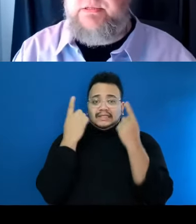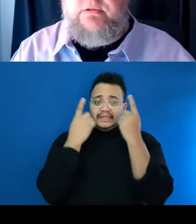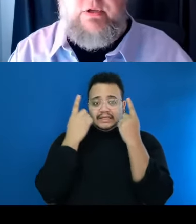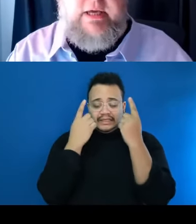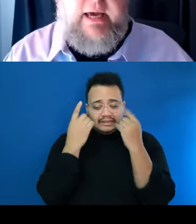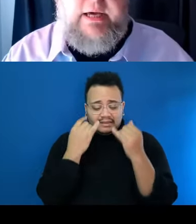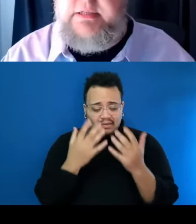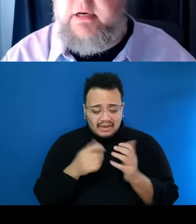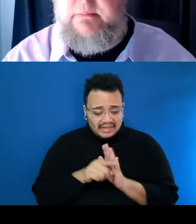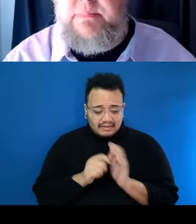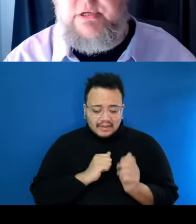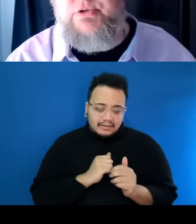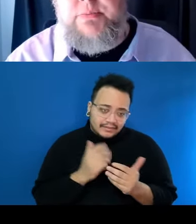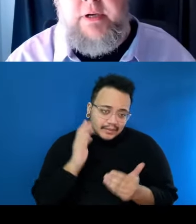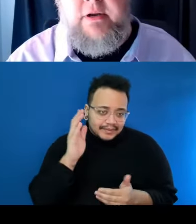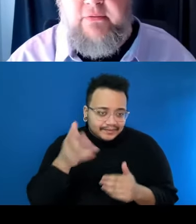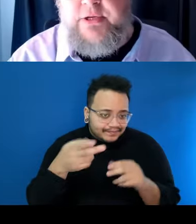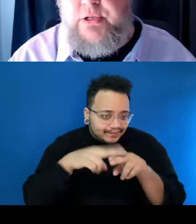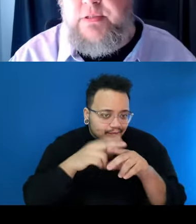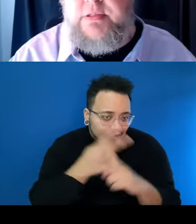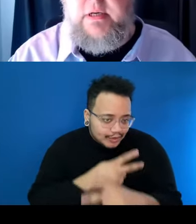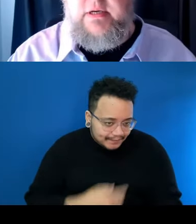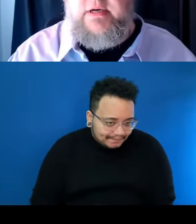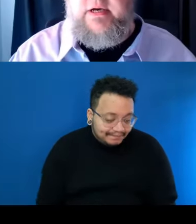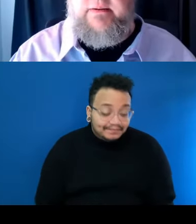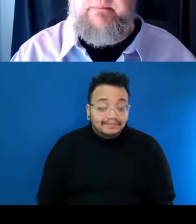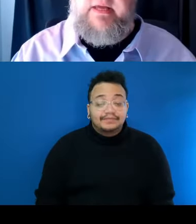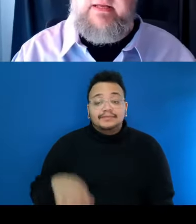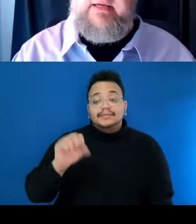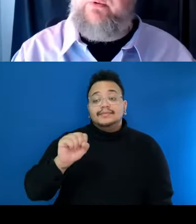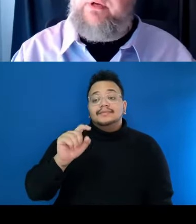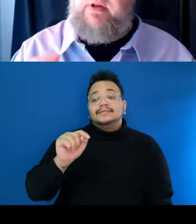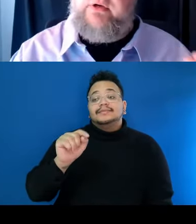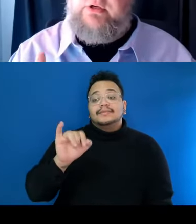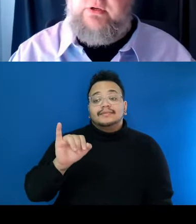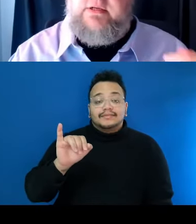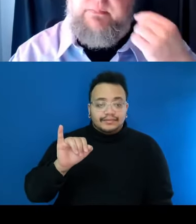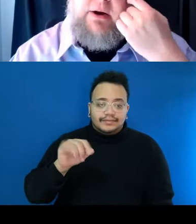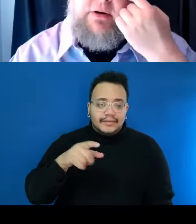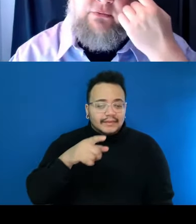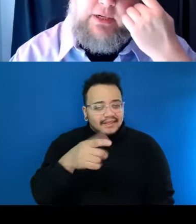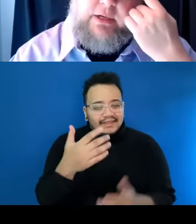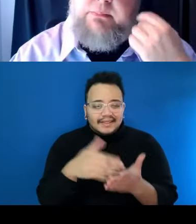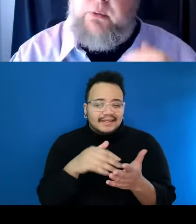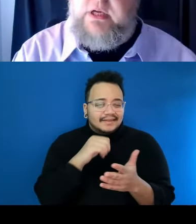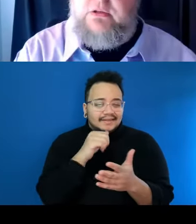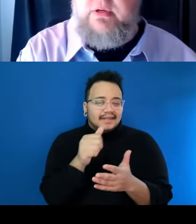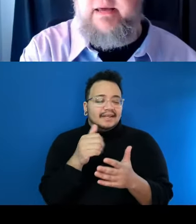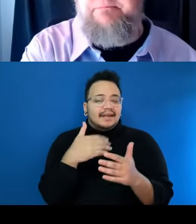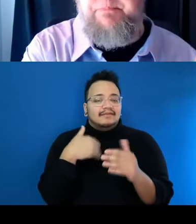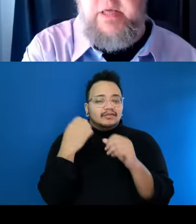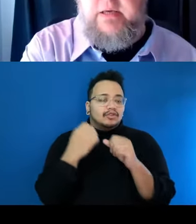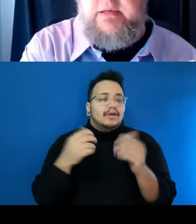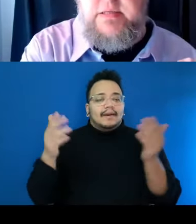Let's look at sexually transmitted infections. And again, we don't have a good comparative rate here, but we can look at,